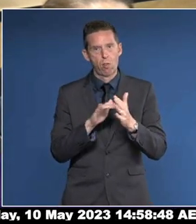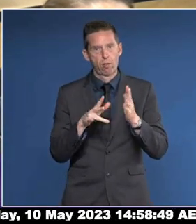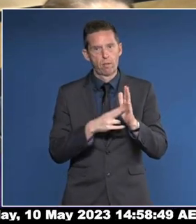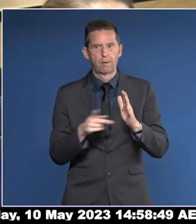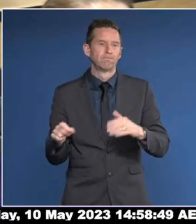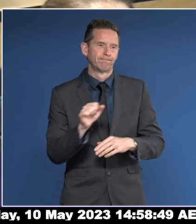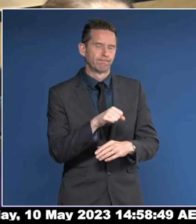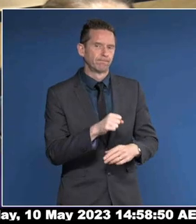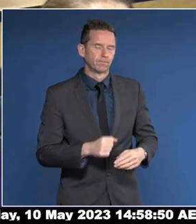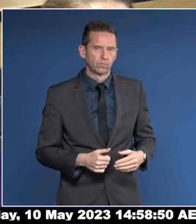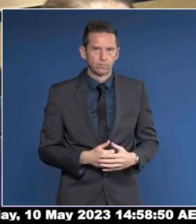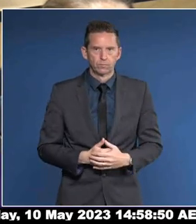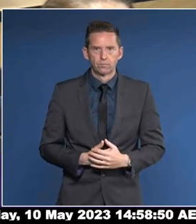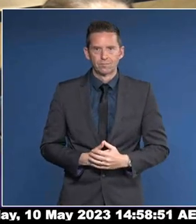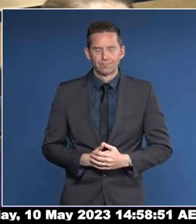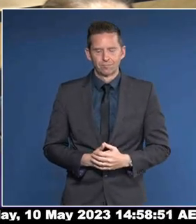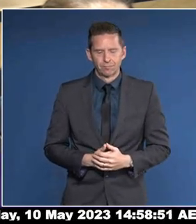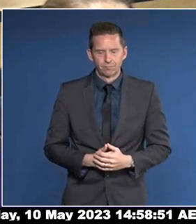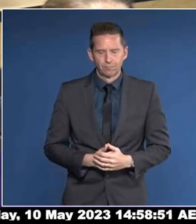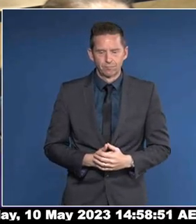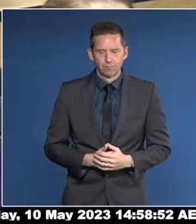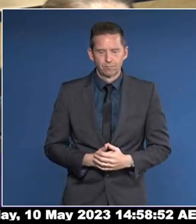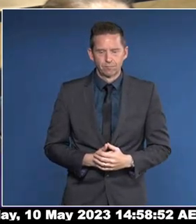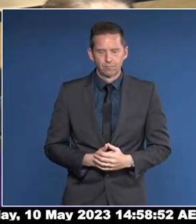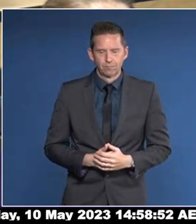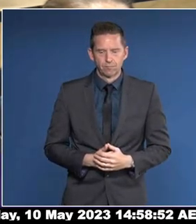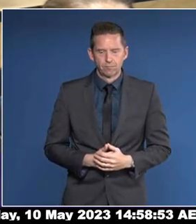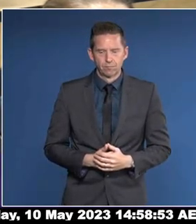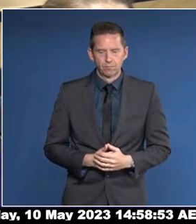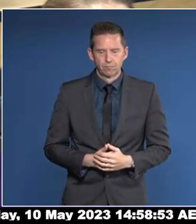I want to take you to a couple of matters in your statement.